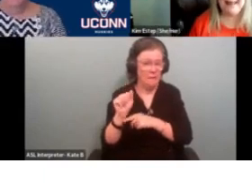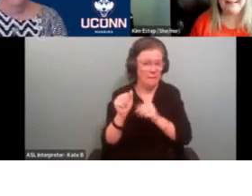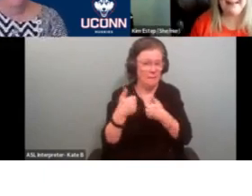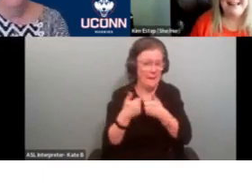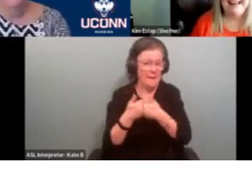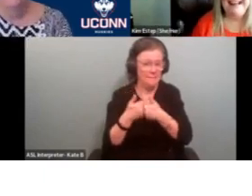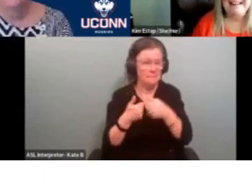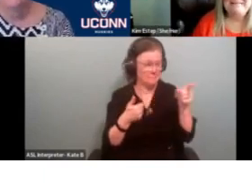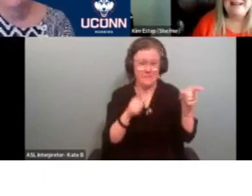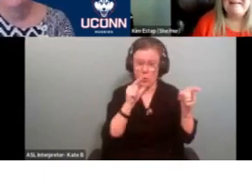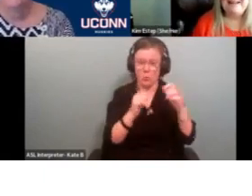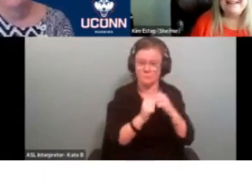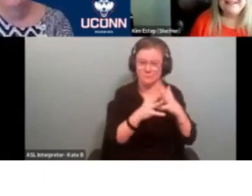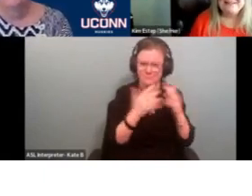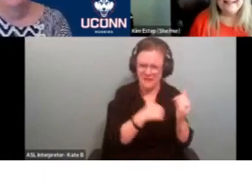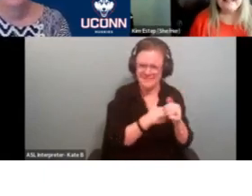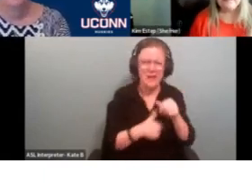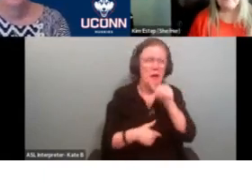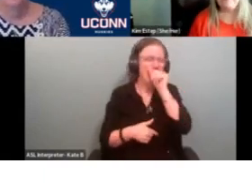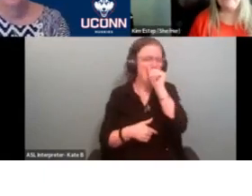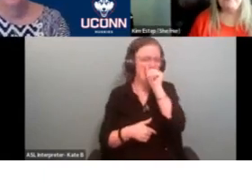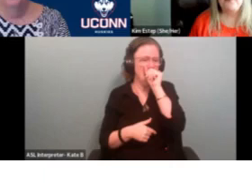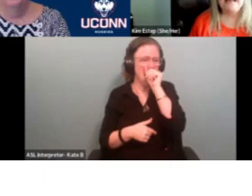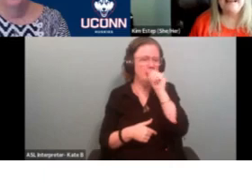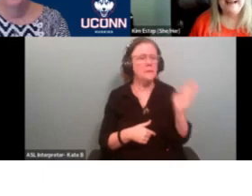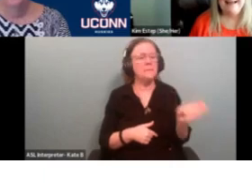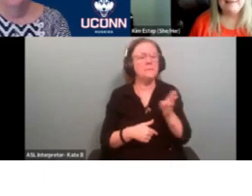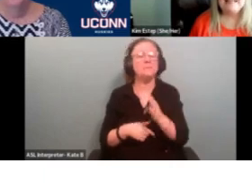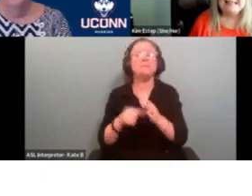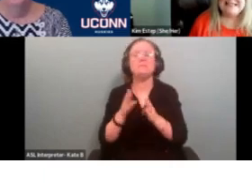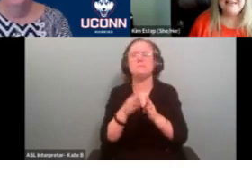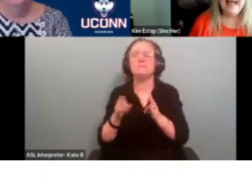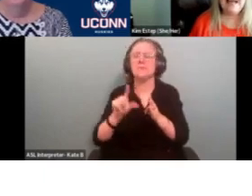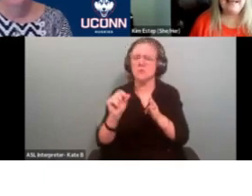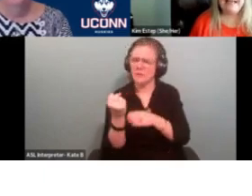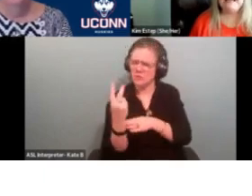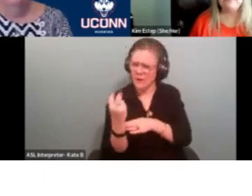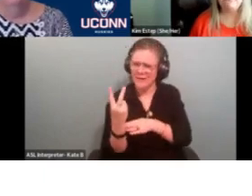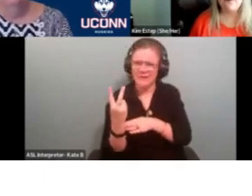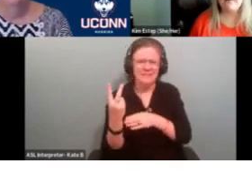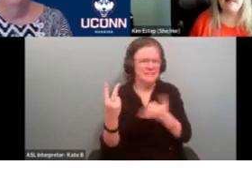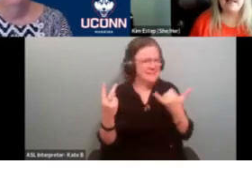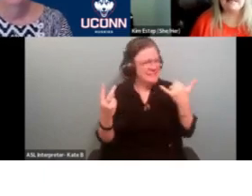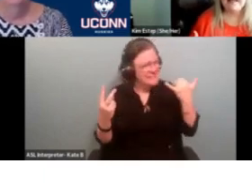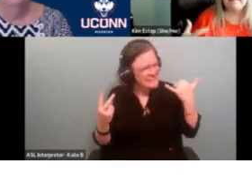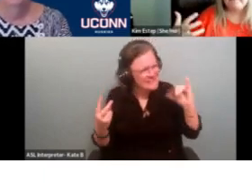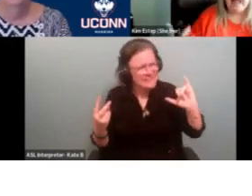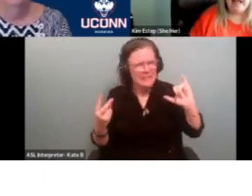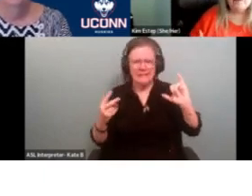that. But in 2012, we, we still had a need to formalize. How